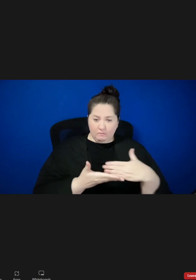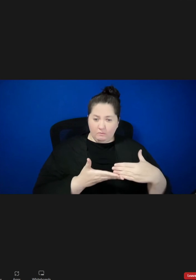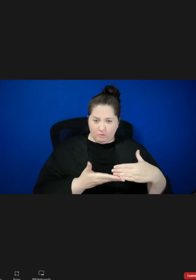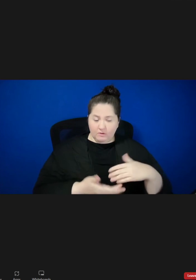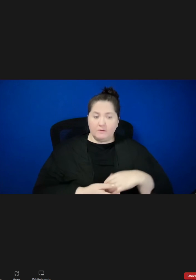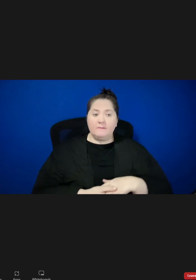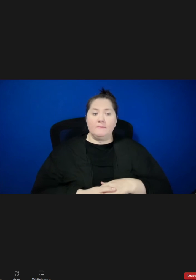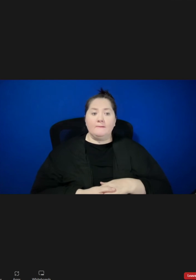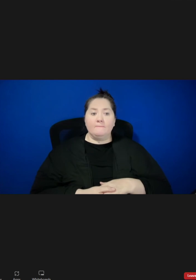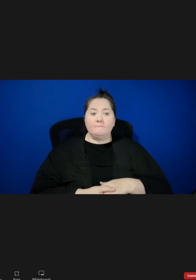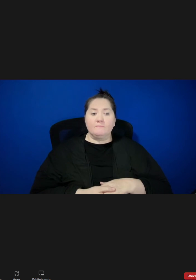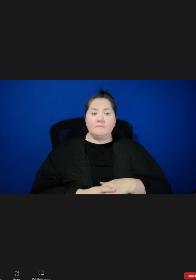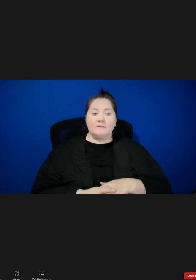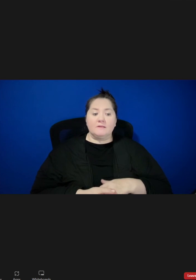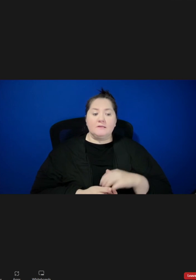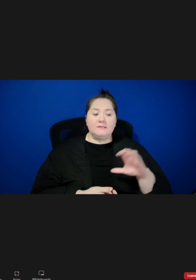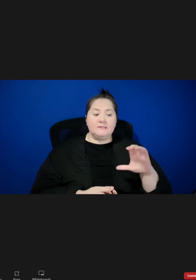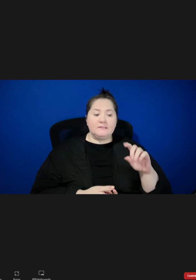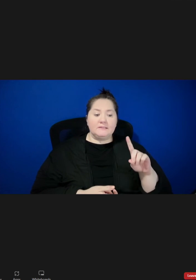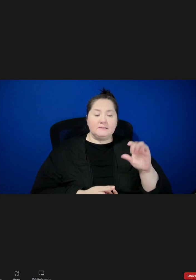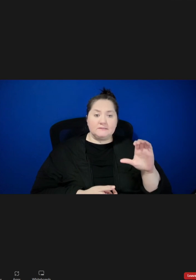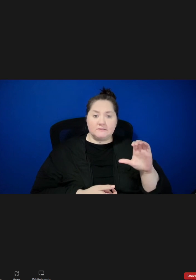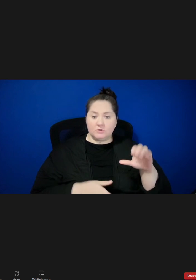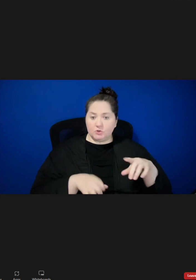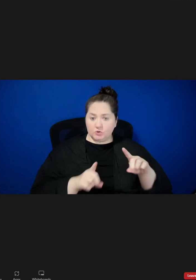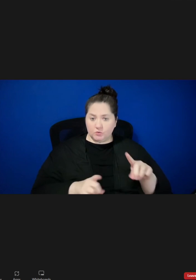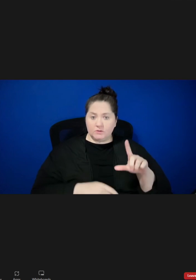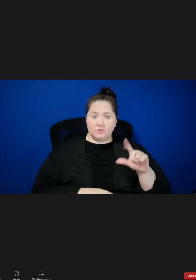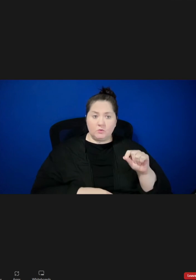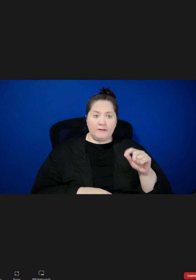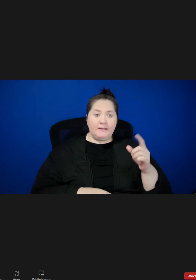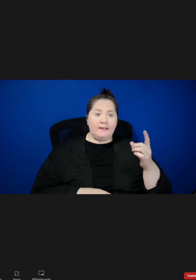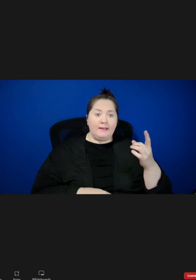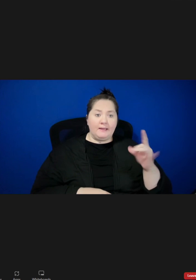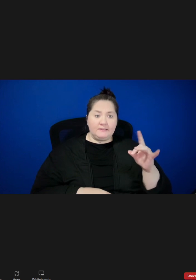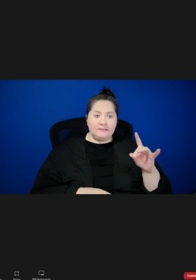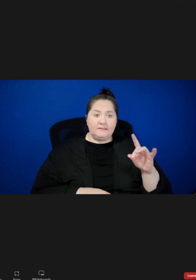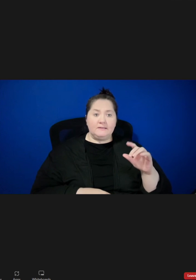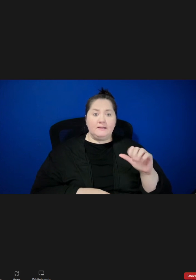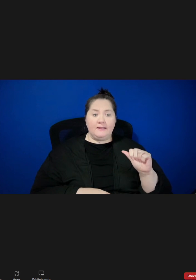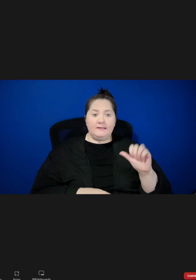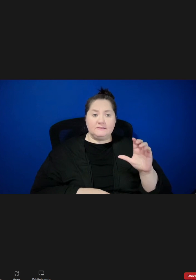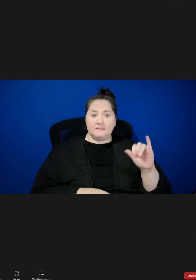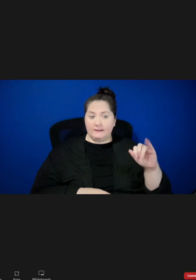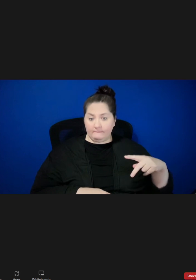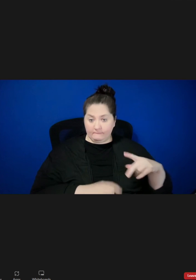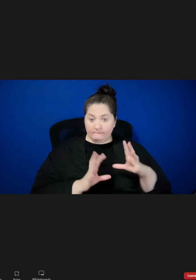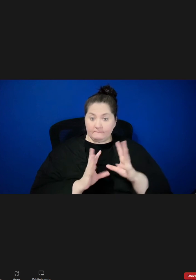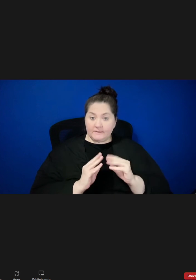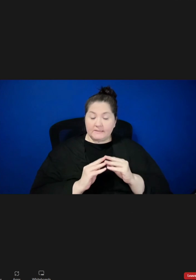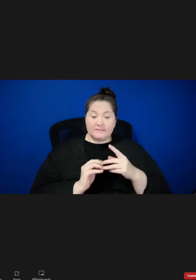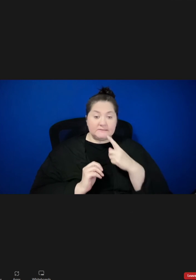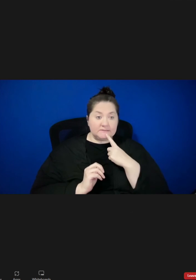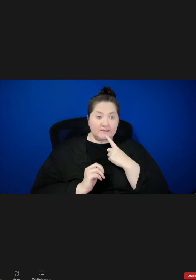Indeed, the CDC, during a 2018 ACIP meeting, stated clearly the following: